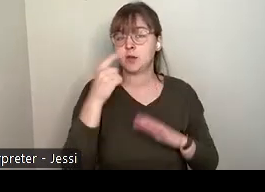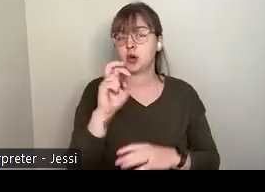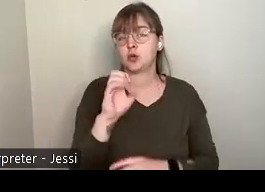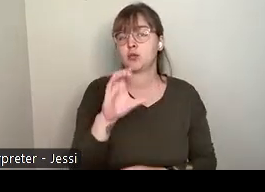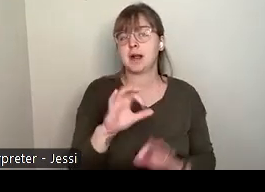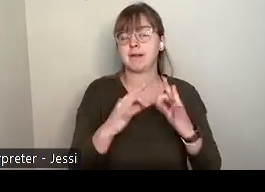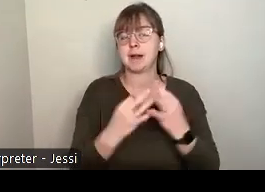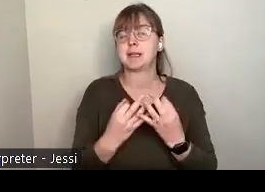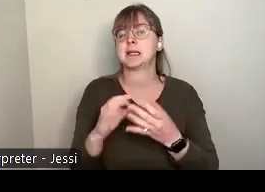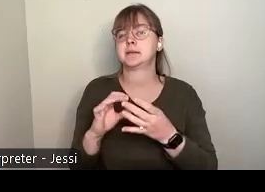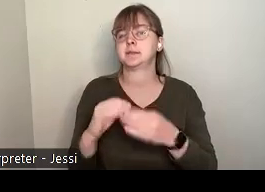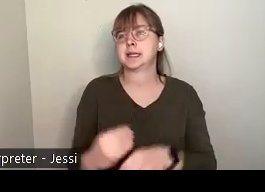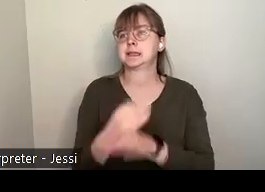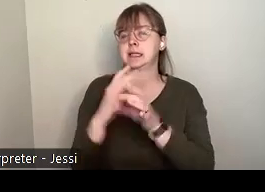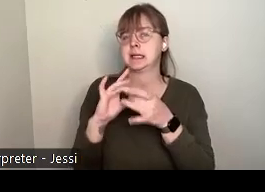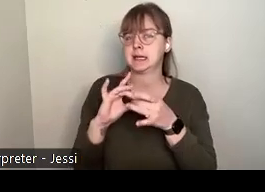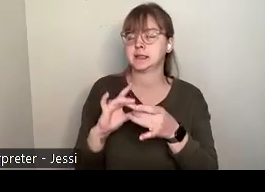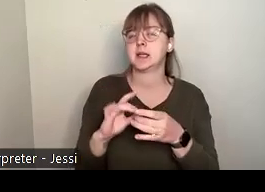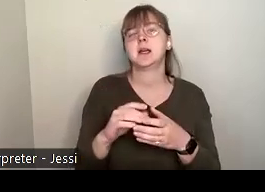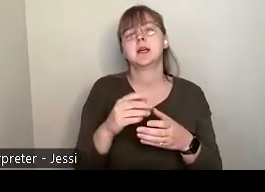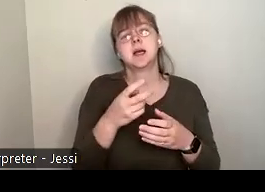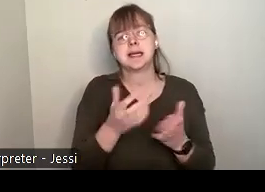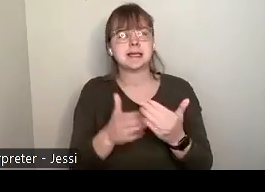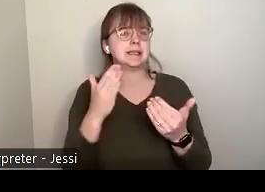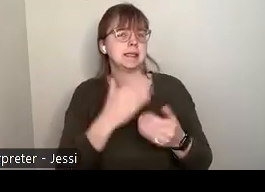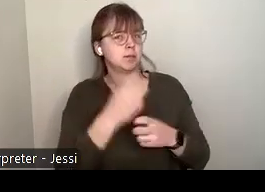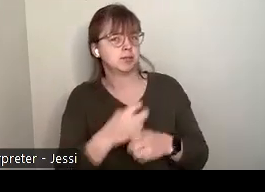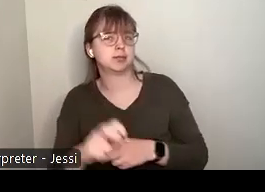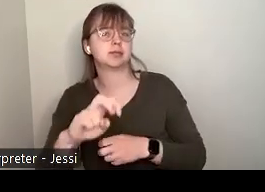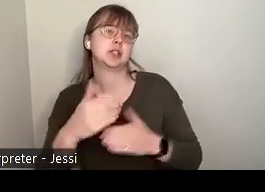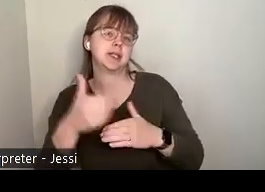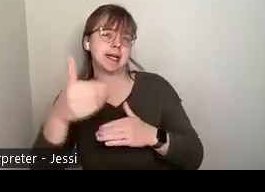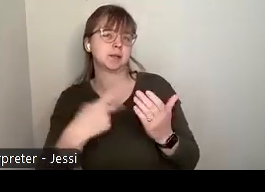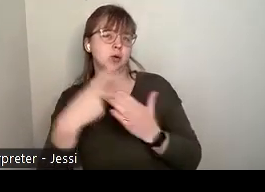of flow into Healthy Steps um and how there's collaboration with the other integrated teams